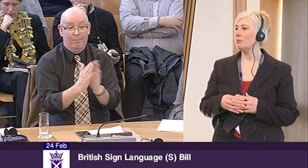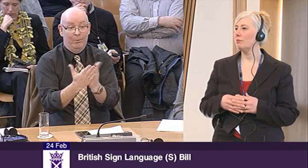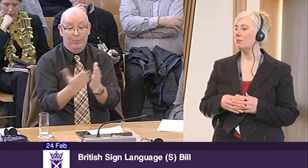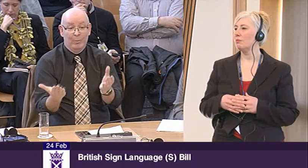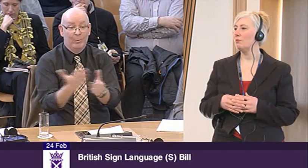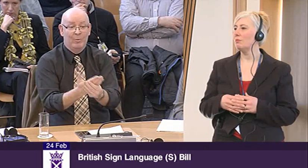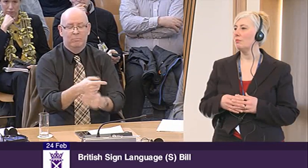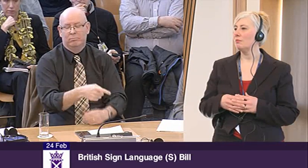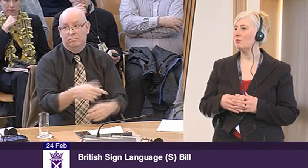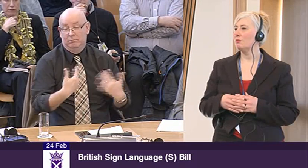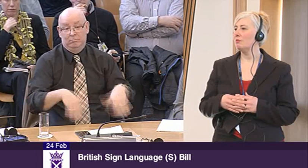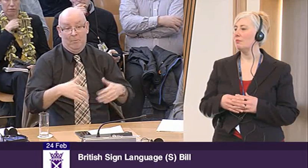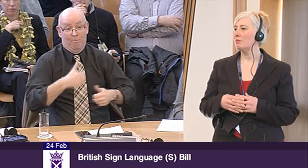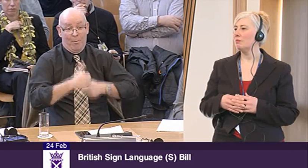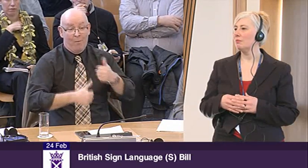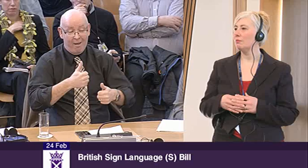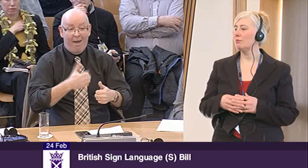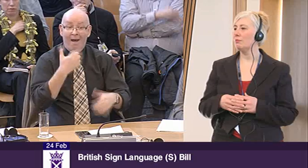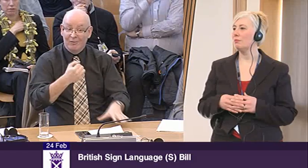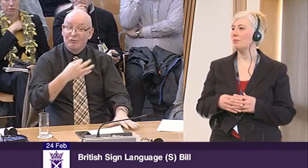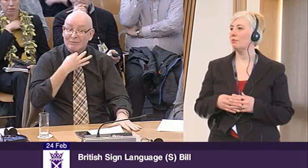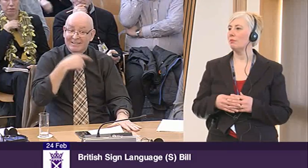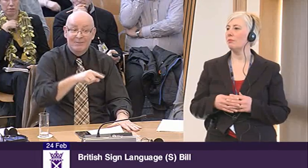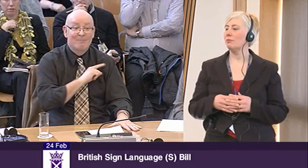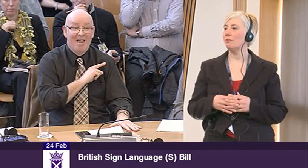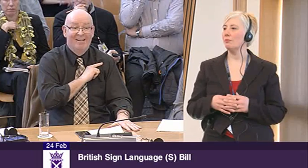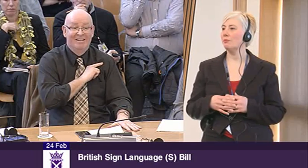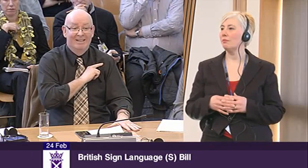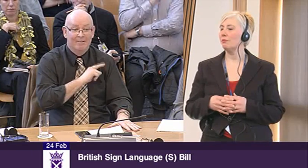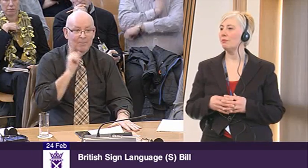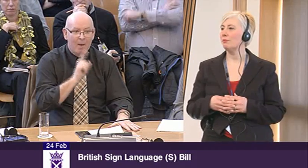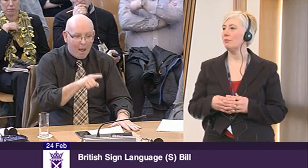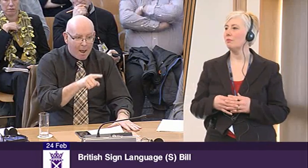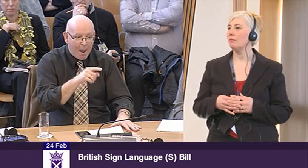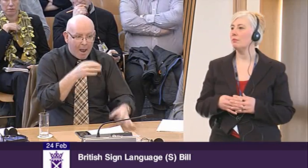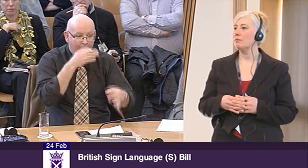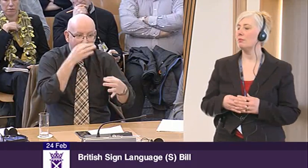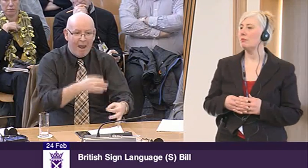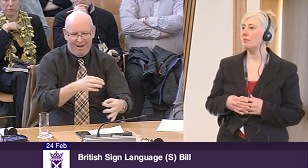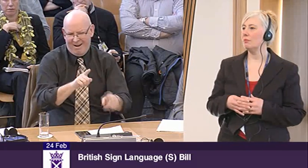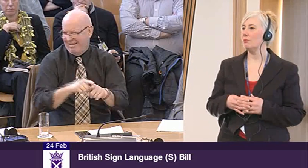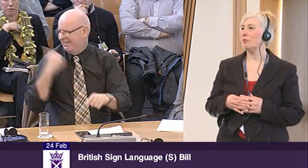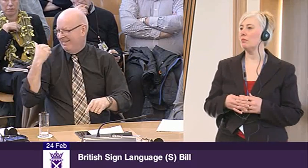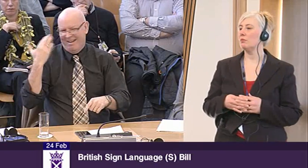learn French and German, but the programme, with an accompanying book, was really popular.